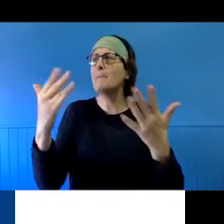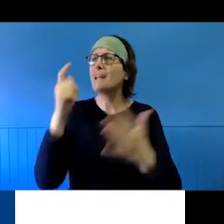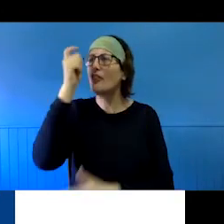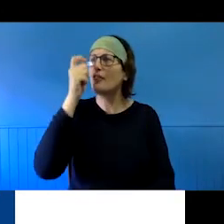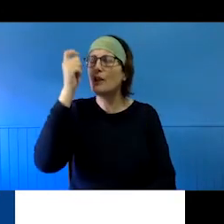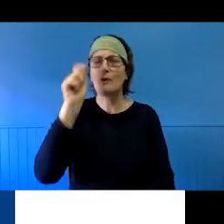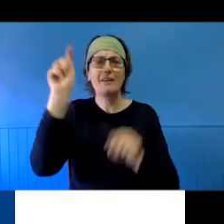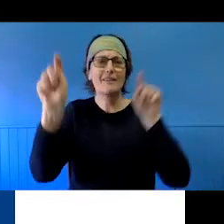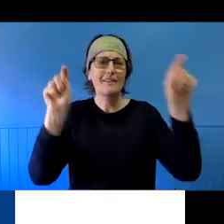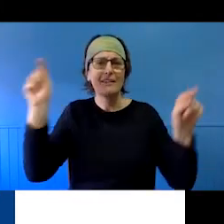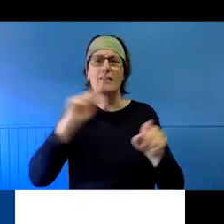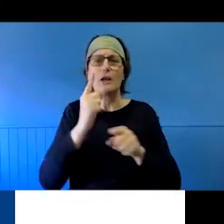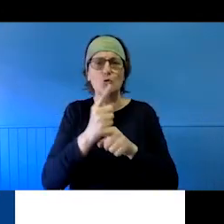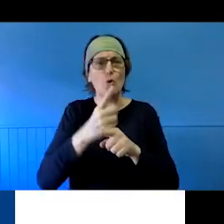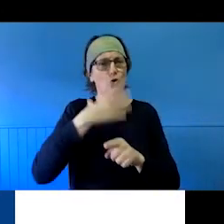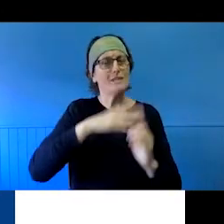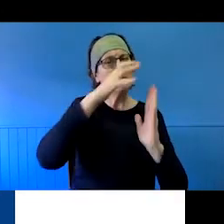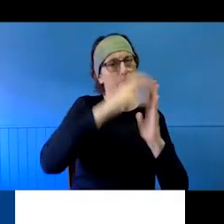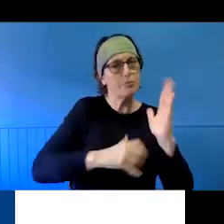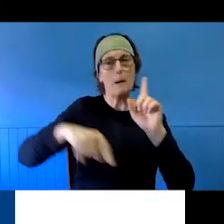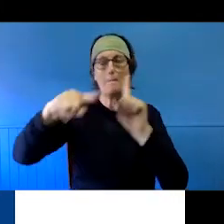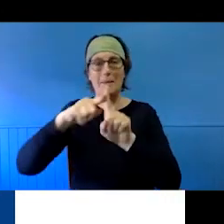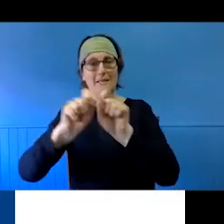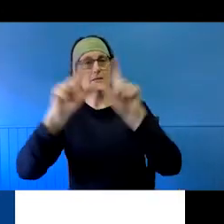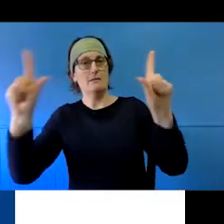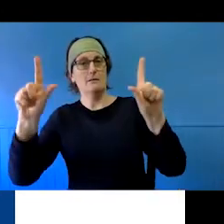that go behind this but your graphics need to match your text,